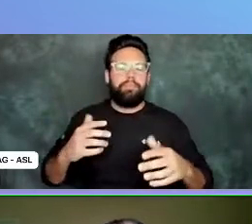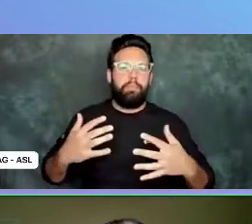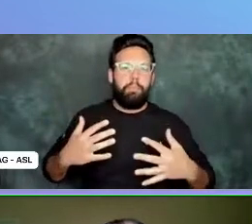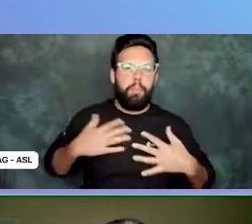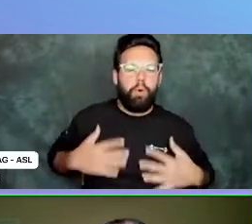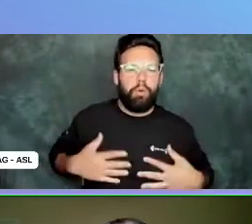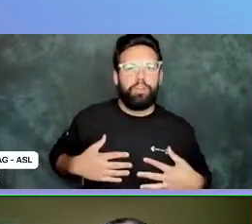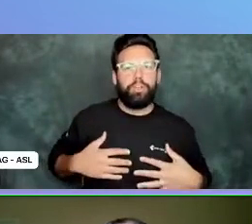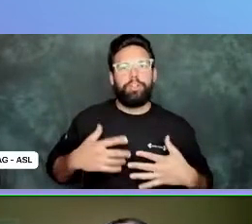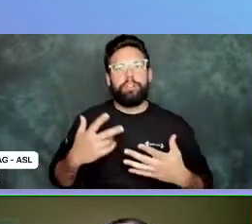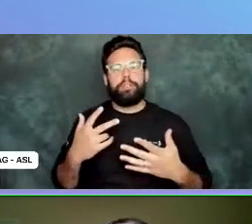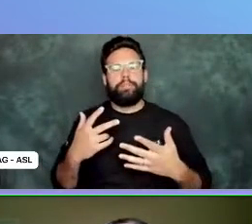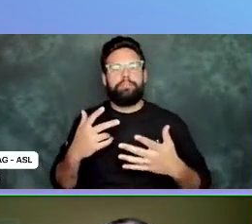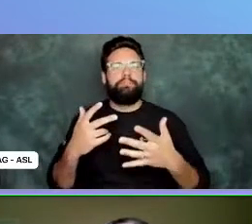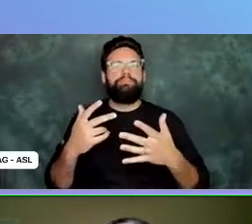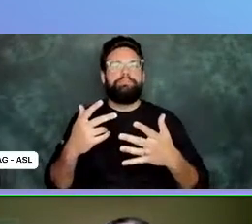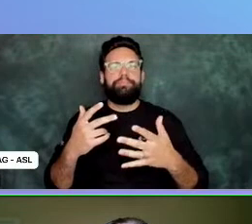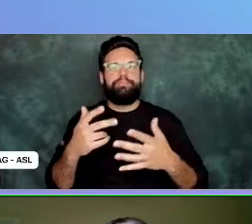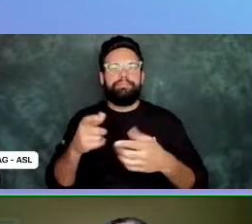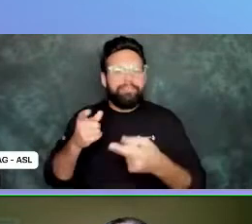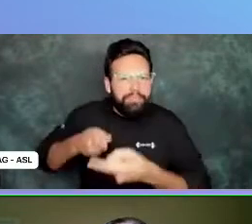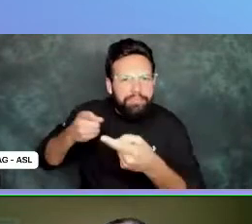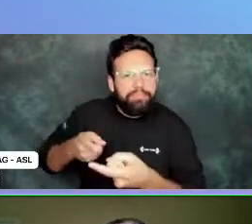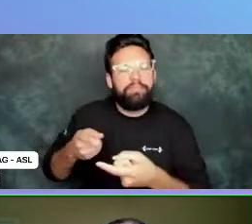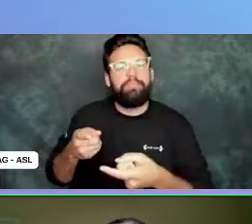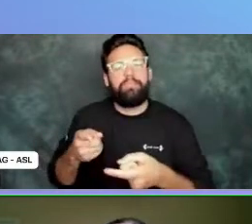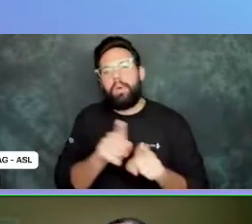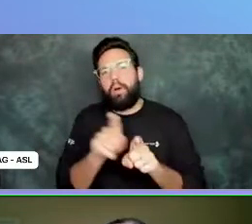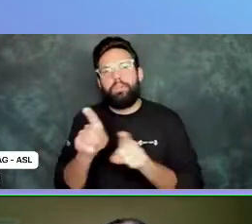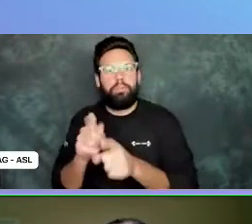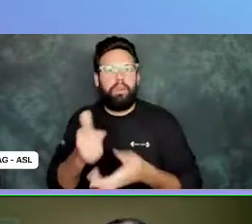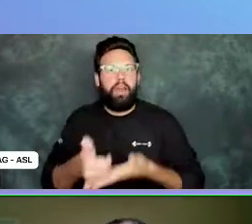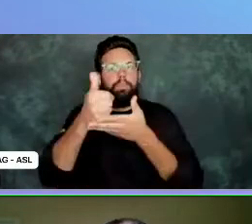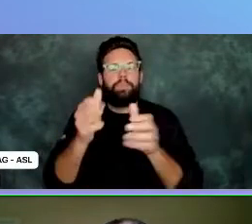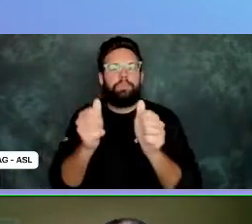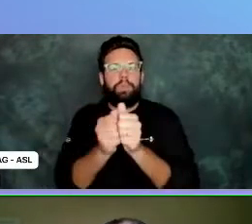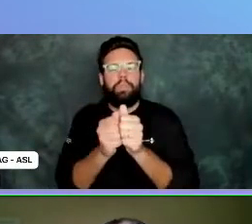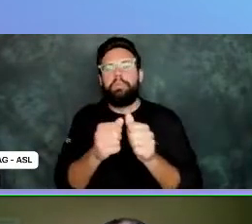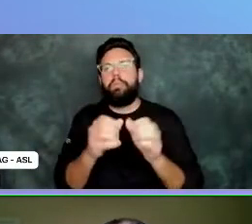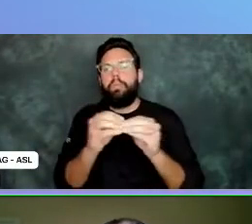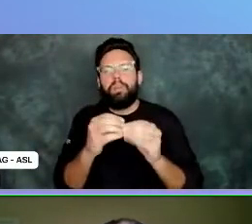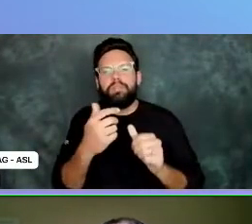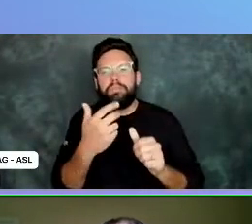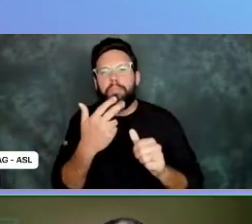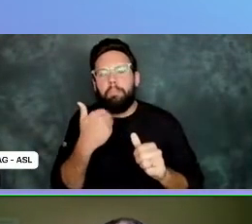form field, which helpful can be for people with motor impairments, and is especially helpful for